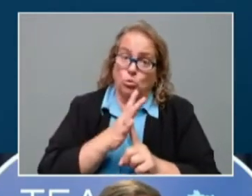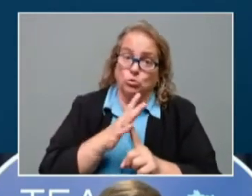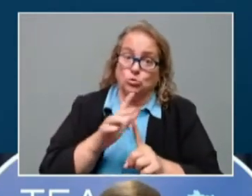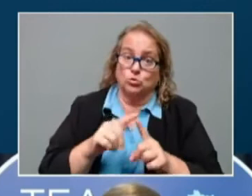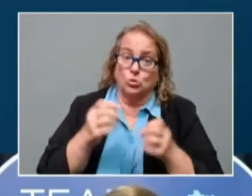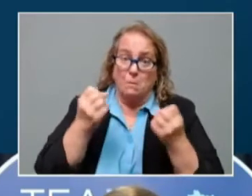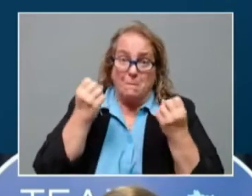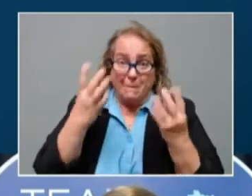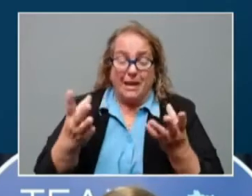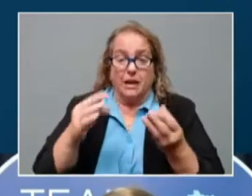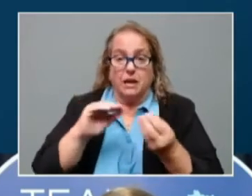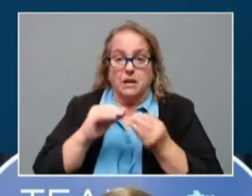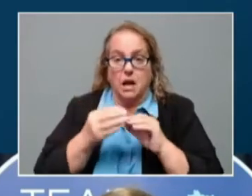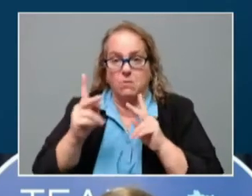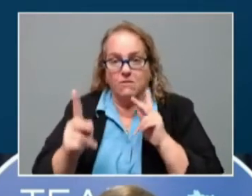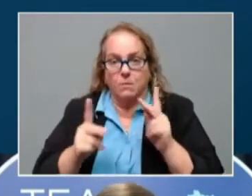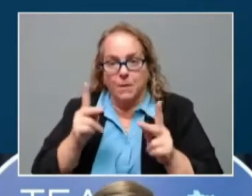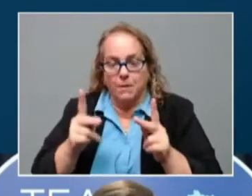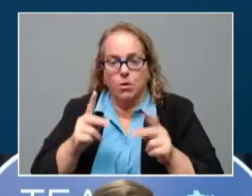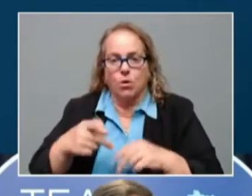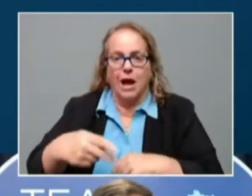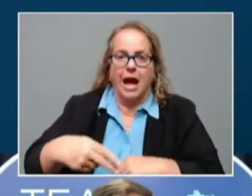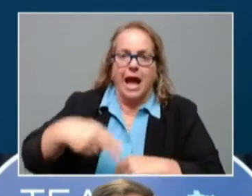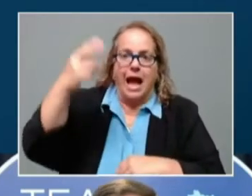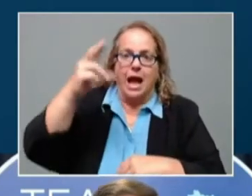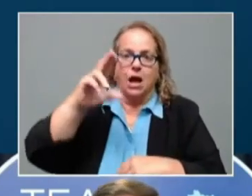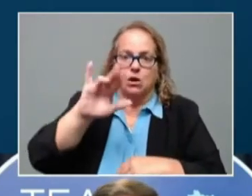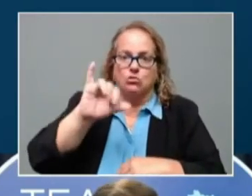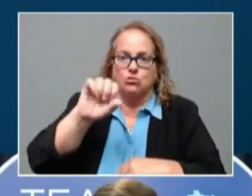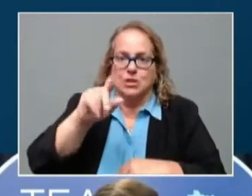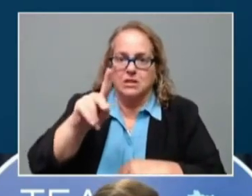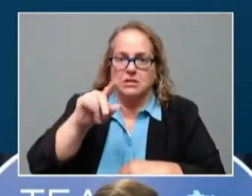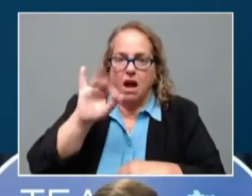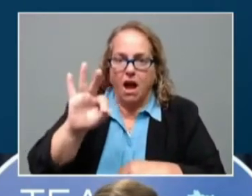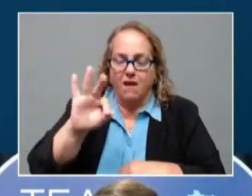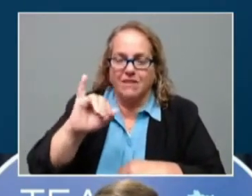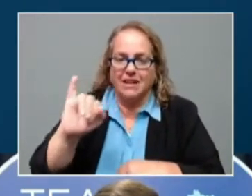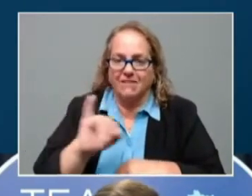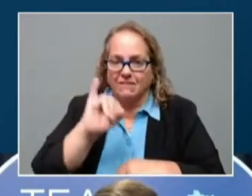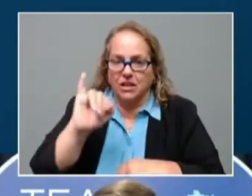heightened risk of infection. This is what the CDC director authorized that